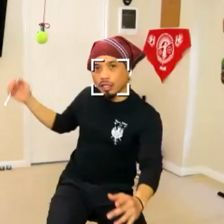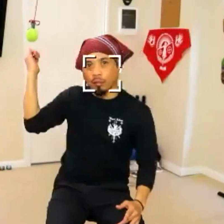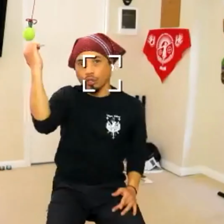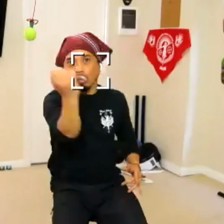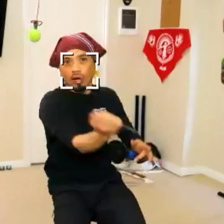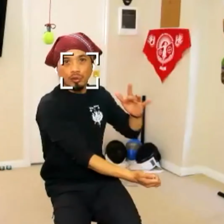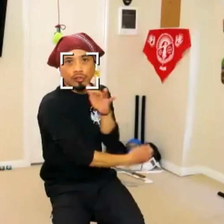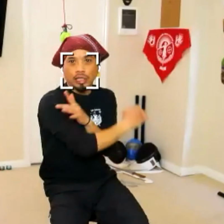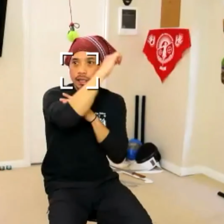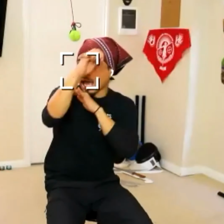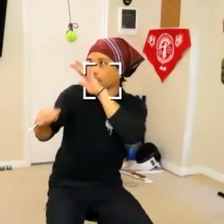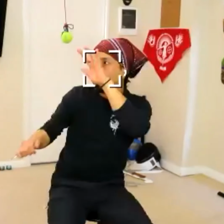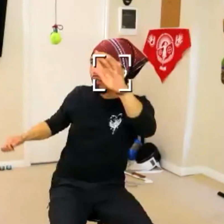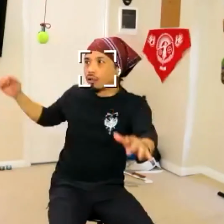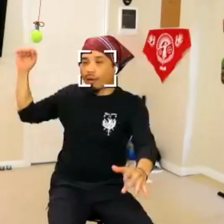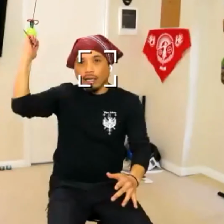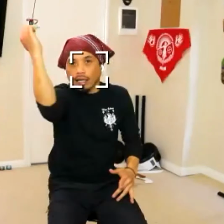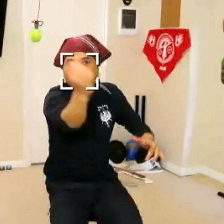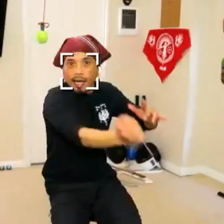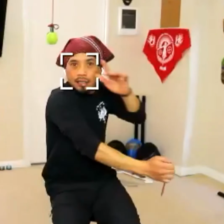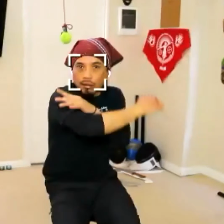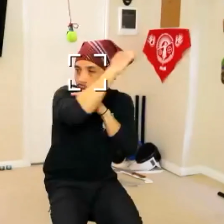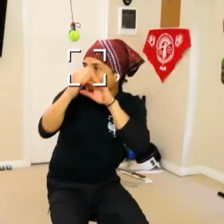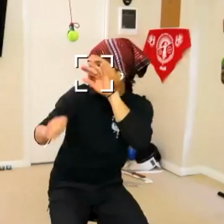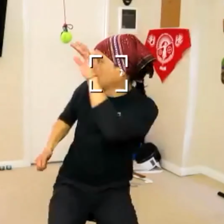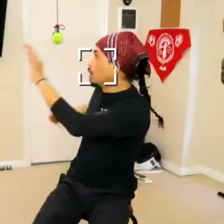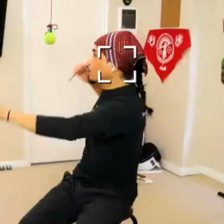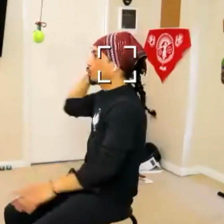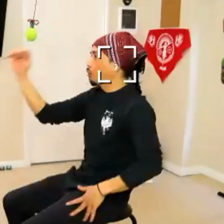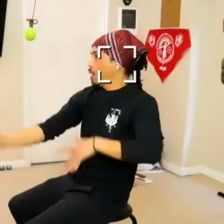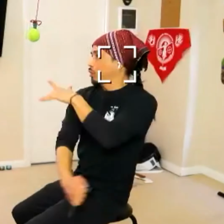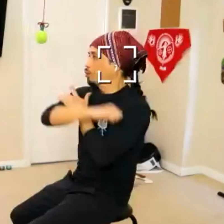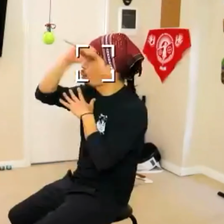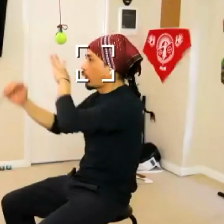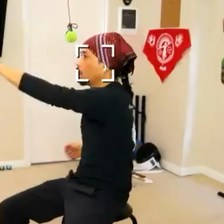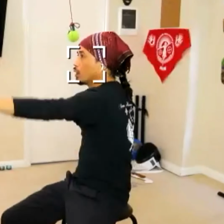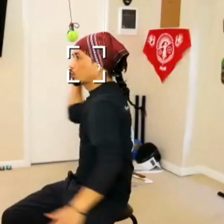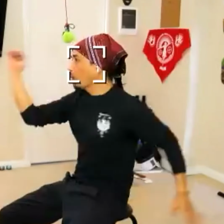THAT'S ONE WAY TO TRAIN AND MARTIAL ARTS WHEN YOU ARE SITTING DOWN. TURN THIS WAY. WHO'S COMING FROM BEHIND YOU?